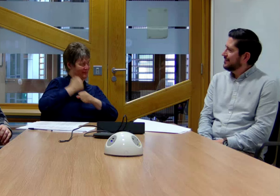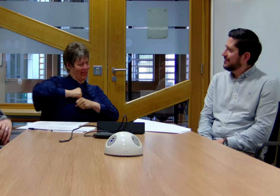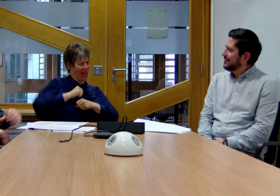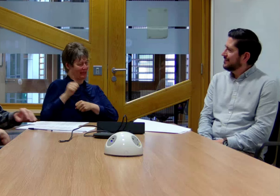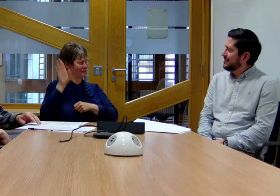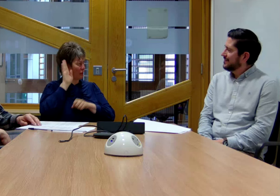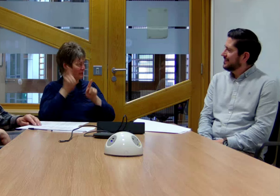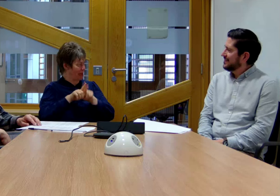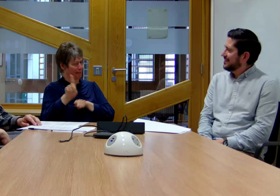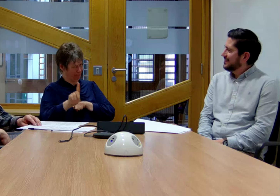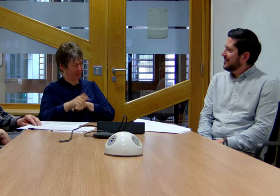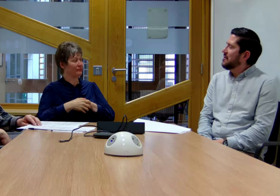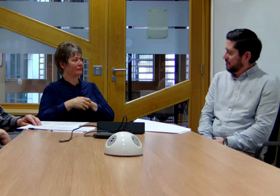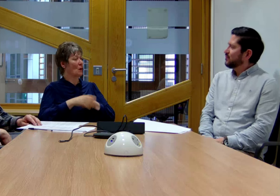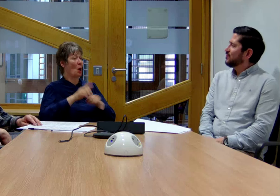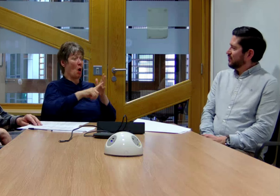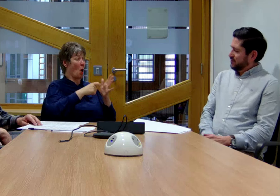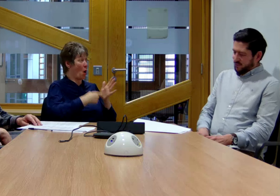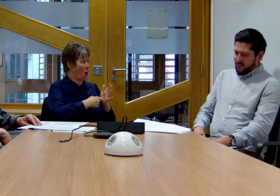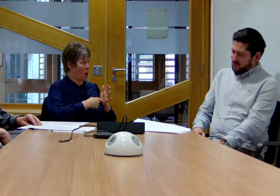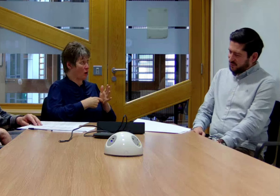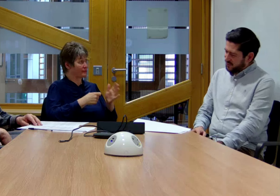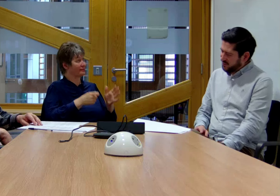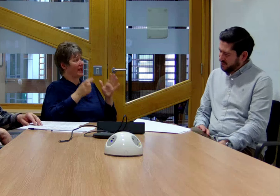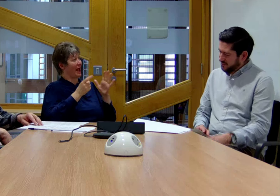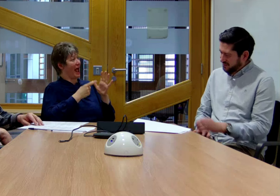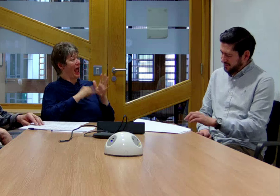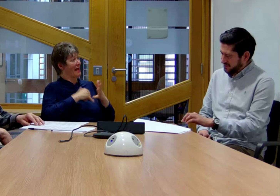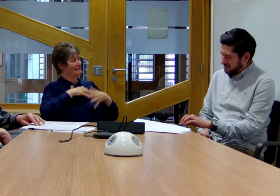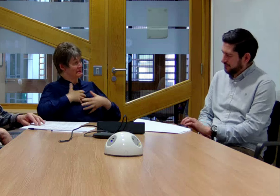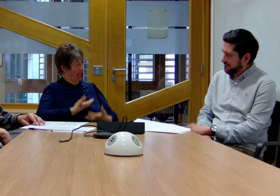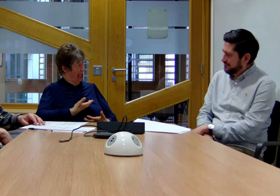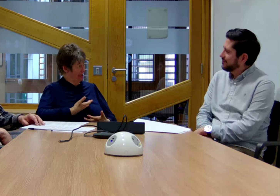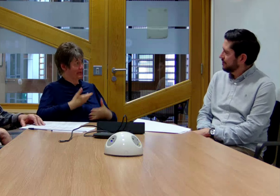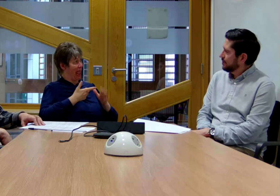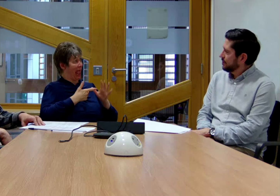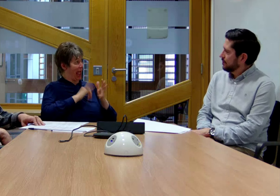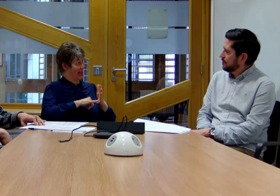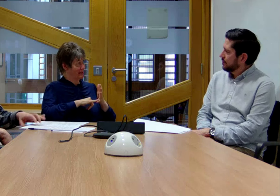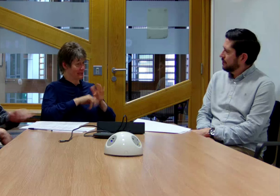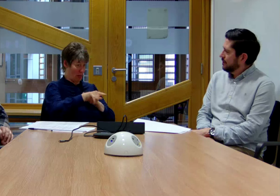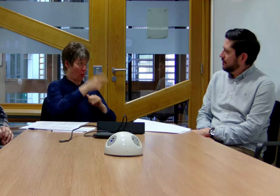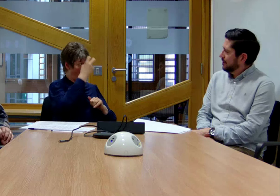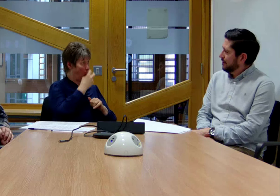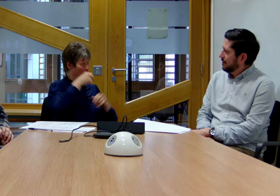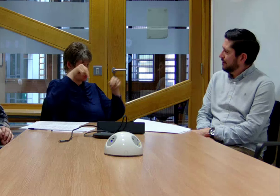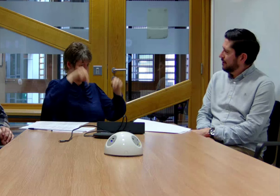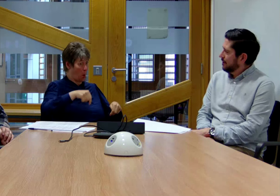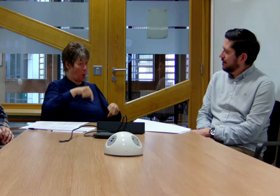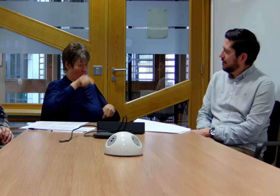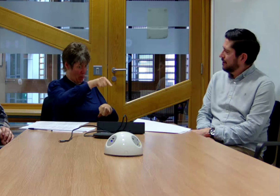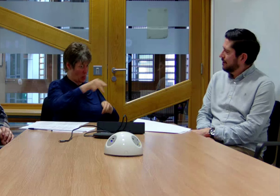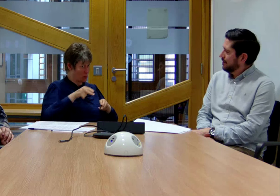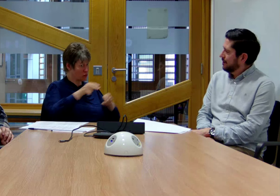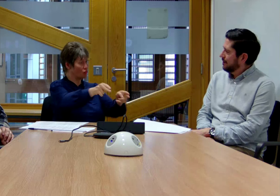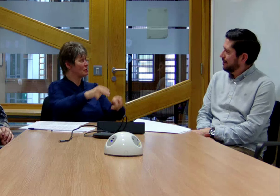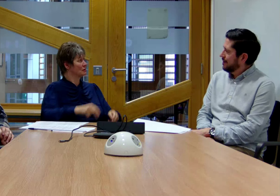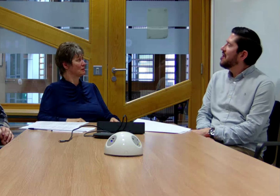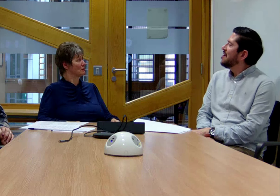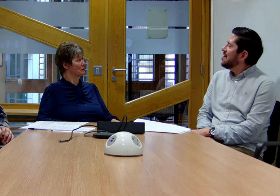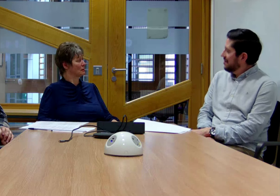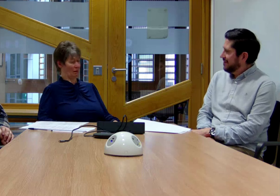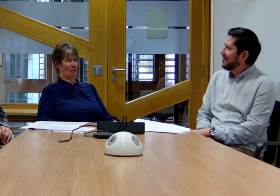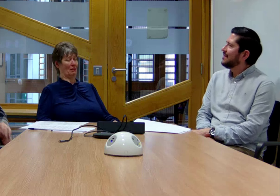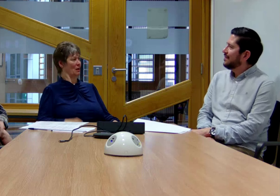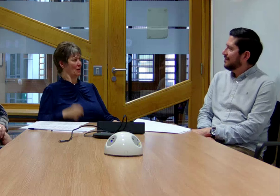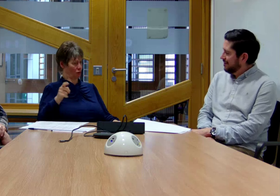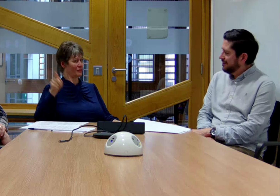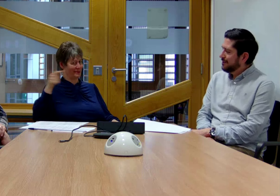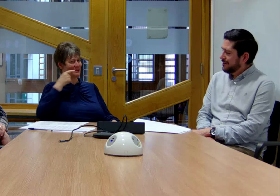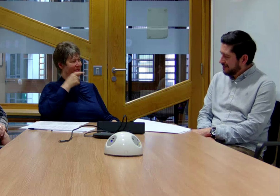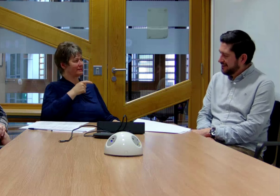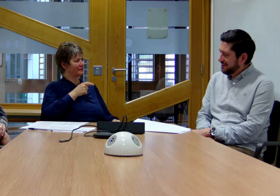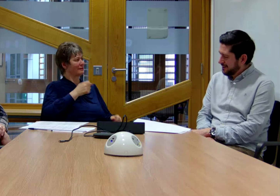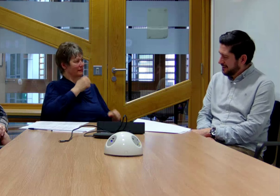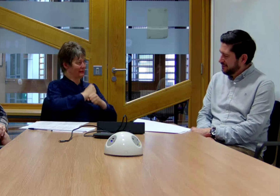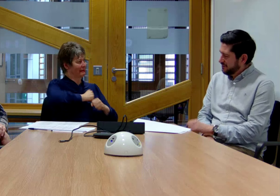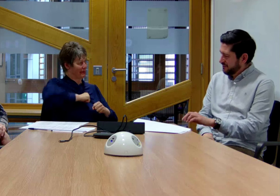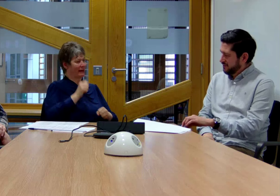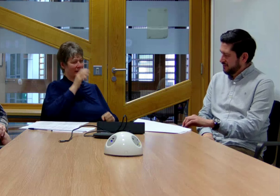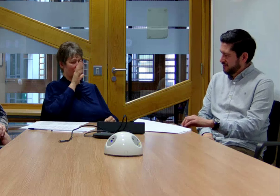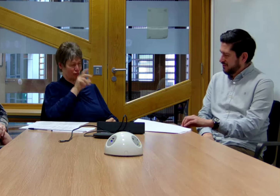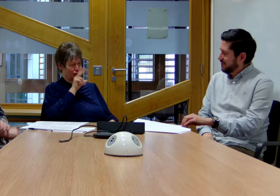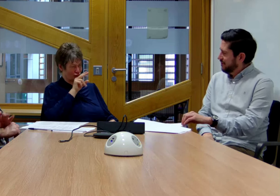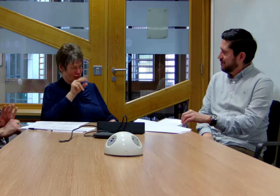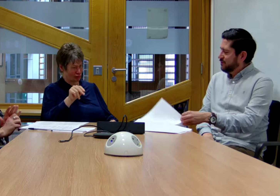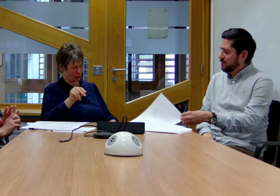And as tired as the old dog in the street. (Cho sgith ris an t-seann cho air an t-sràid).